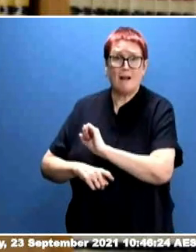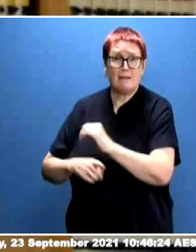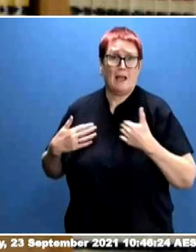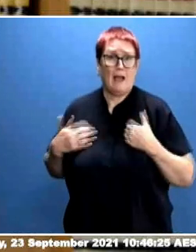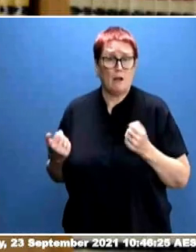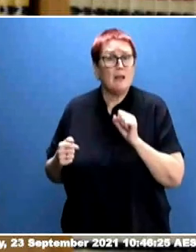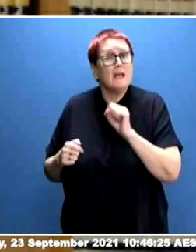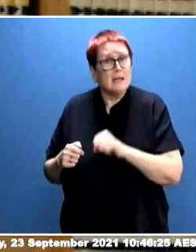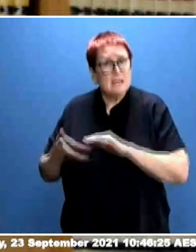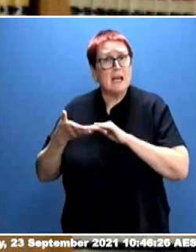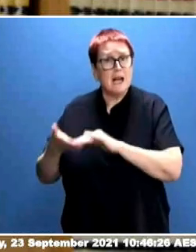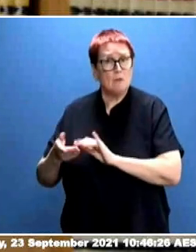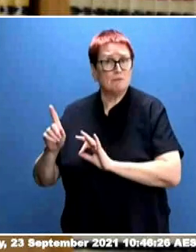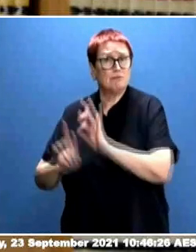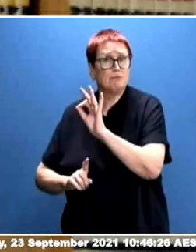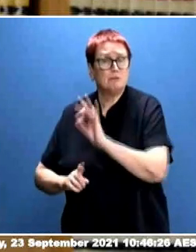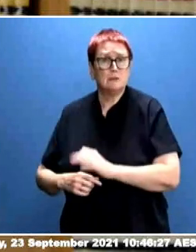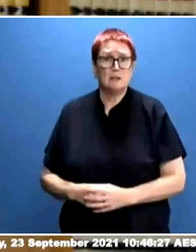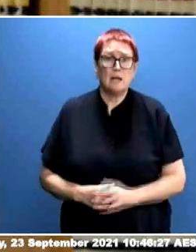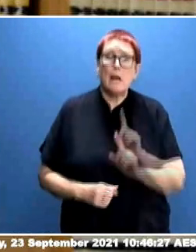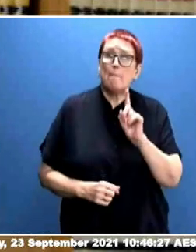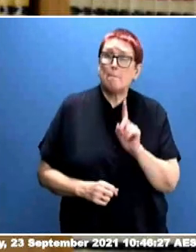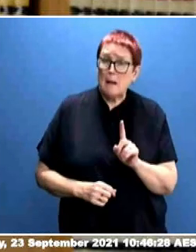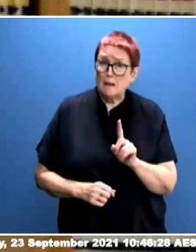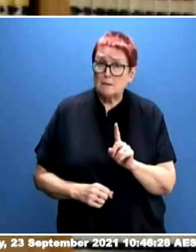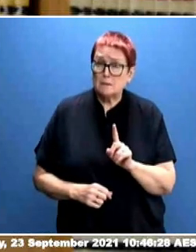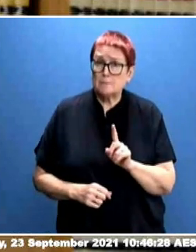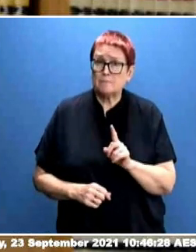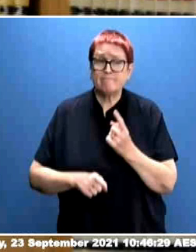to a child's healing experience. However, in order to --- when we're talking about